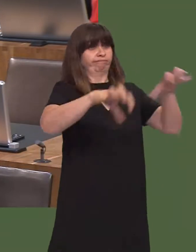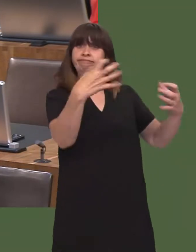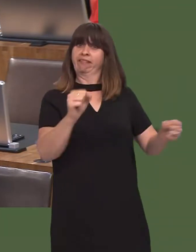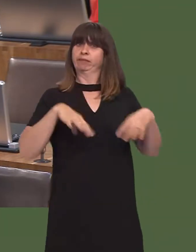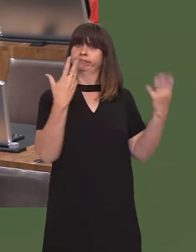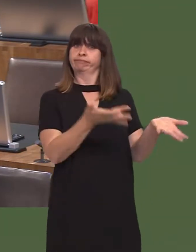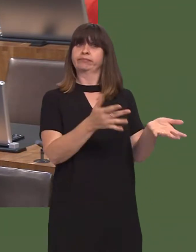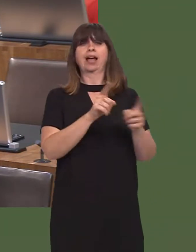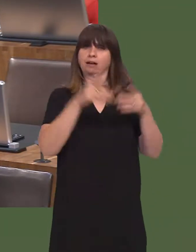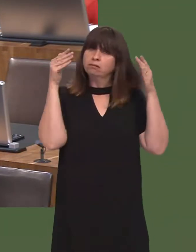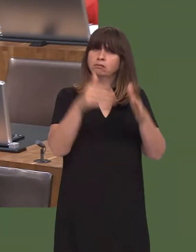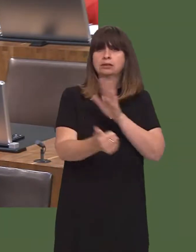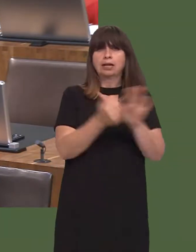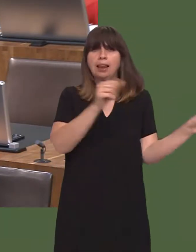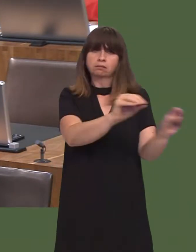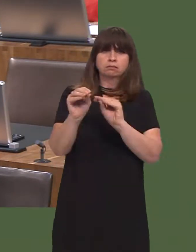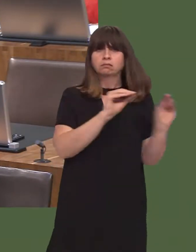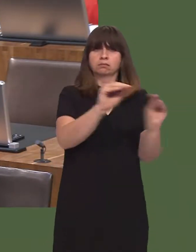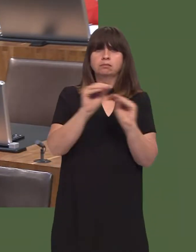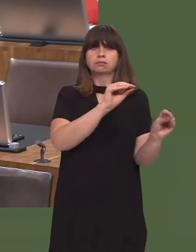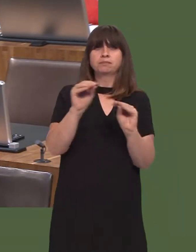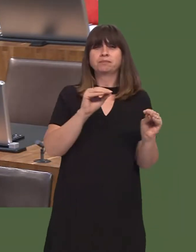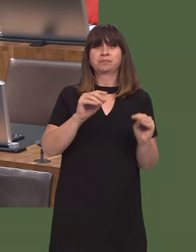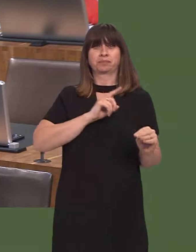of course, itíll have a heavy emphasis on skills. The last thing we want is for jobs